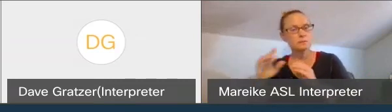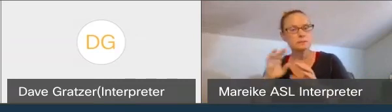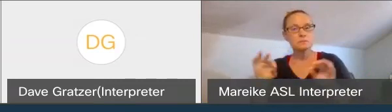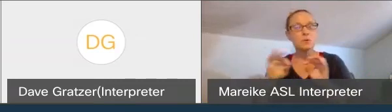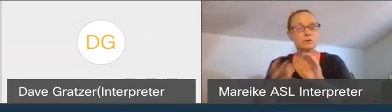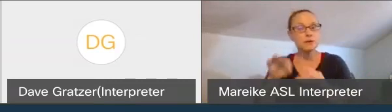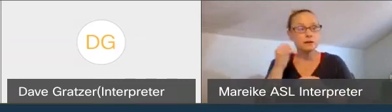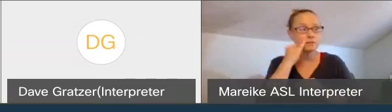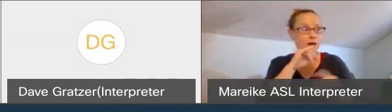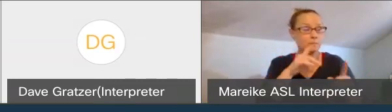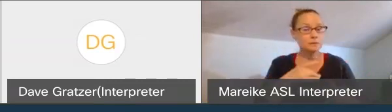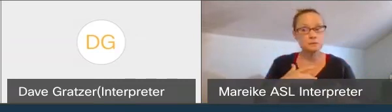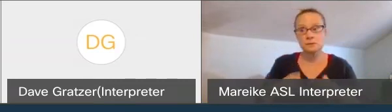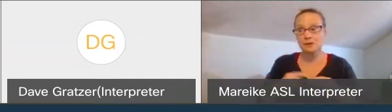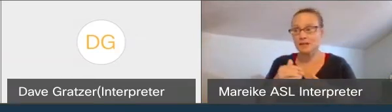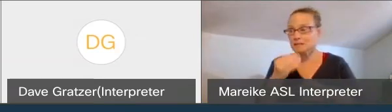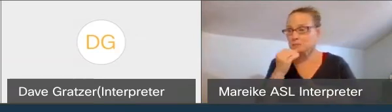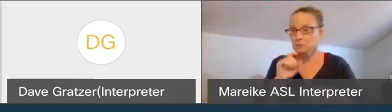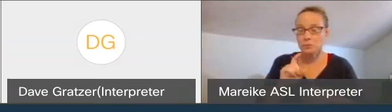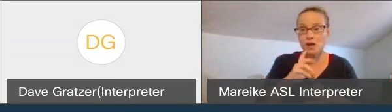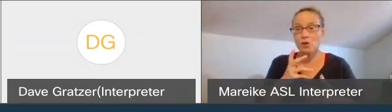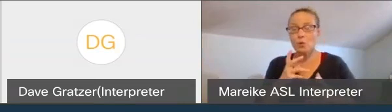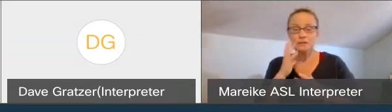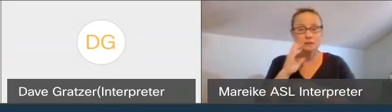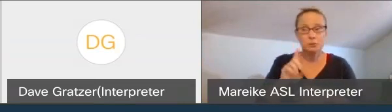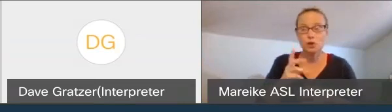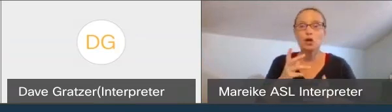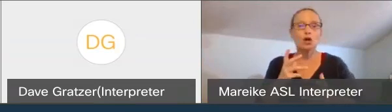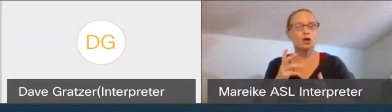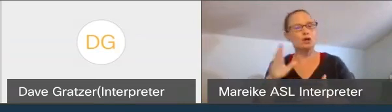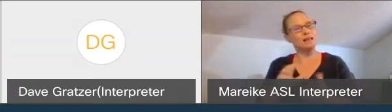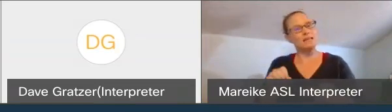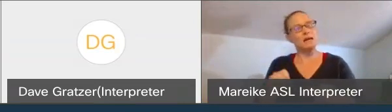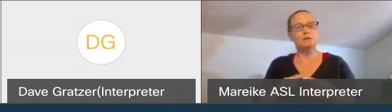about where their next meal is coming from or where they're gonna sleep for the night, they're less able to focus on their treatment.